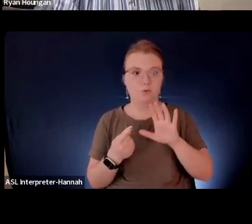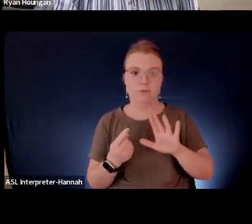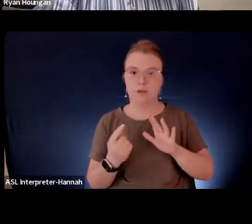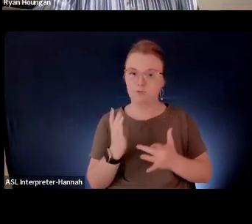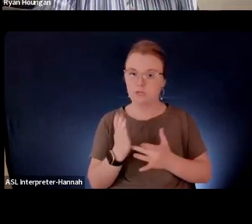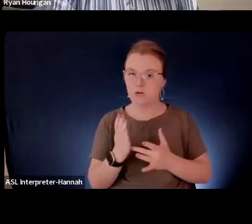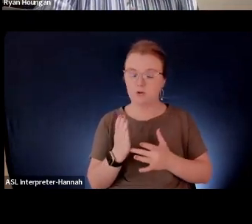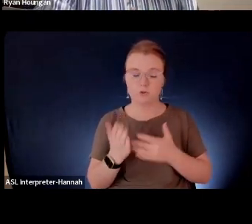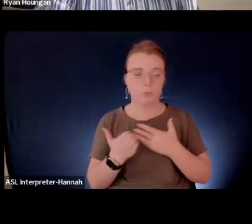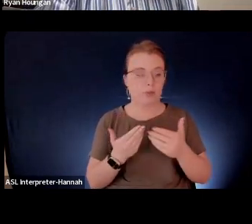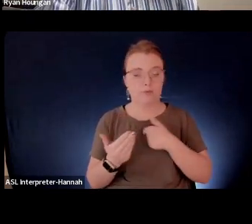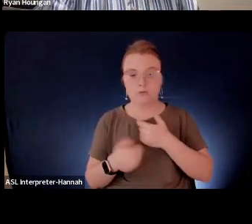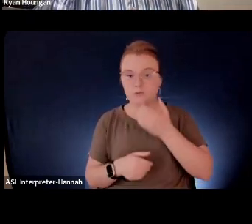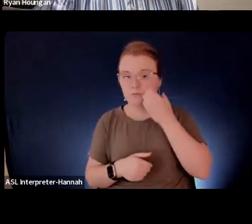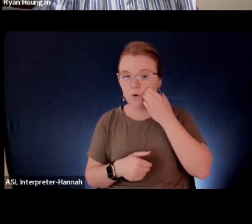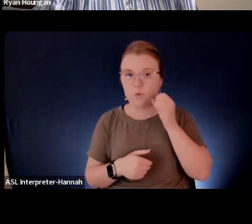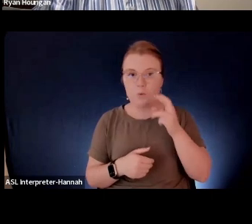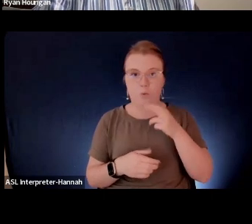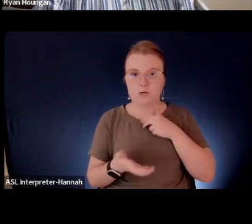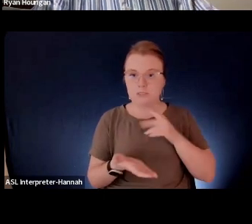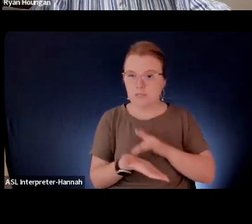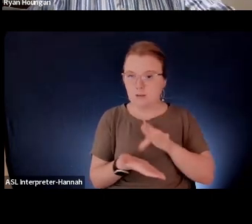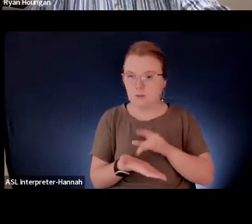or whatever they're doing would be great.